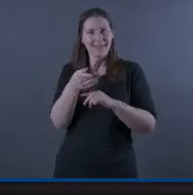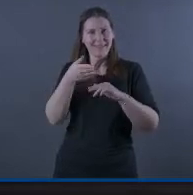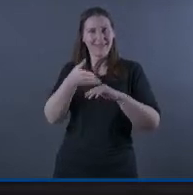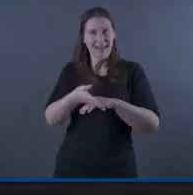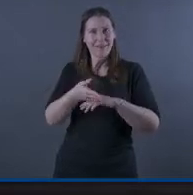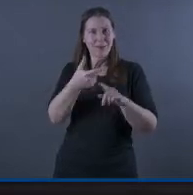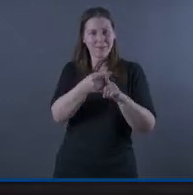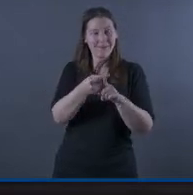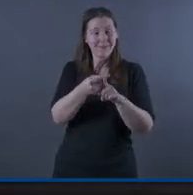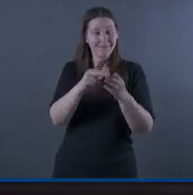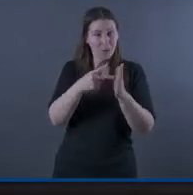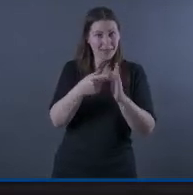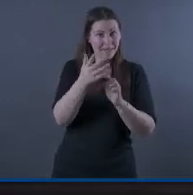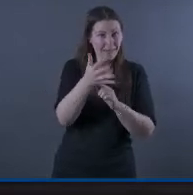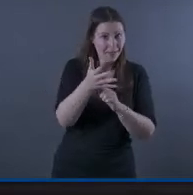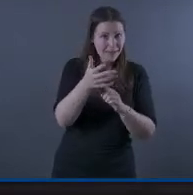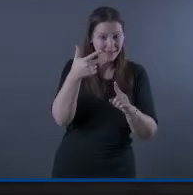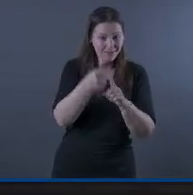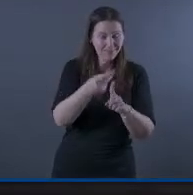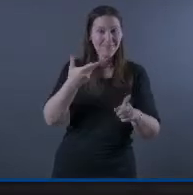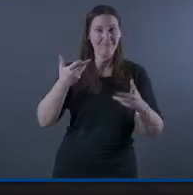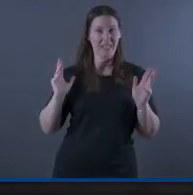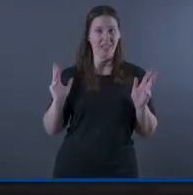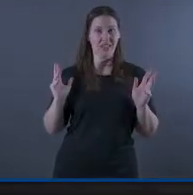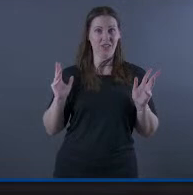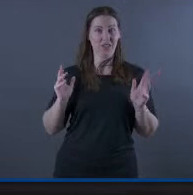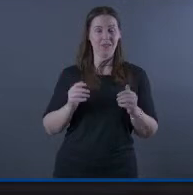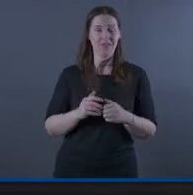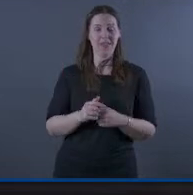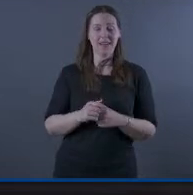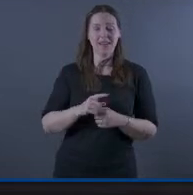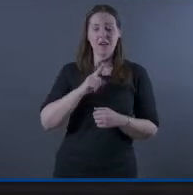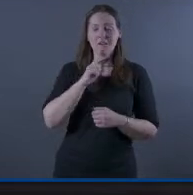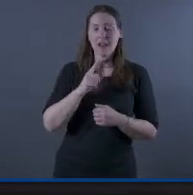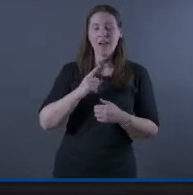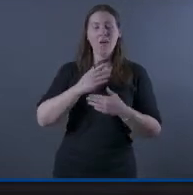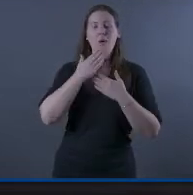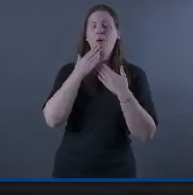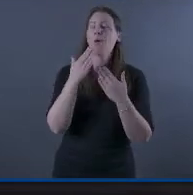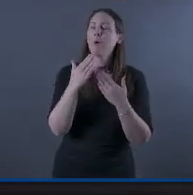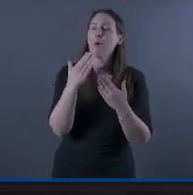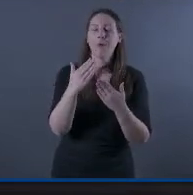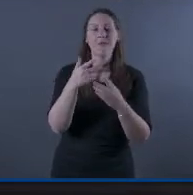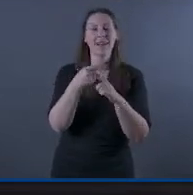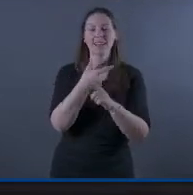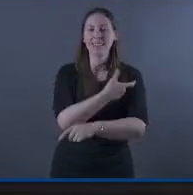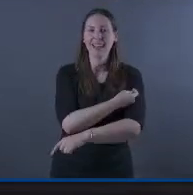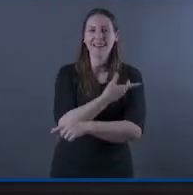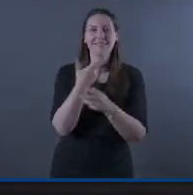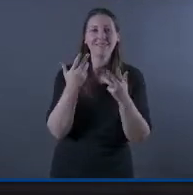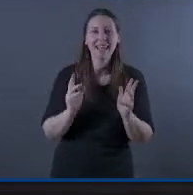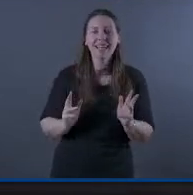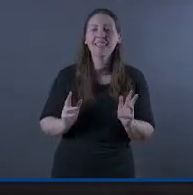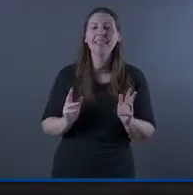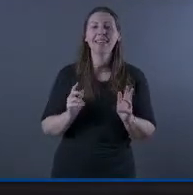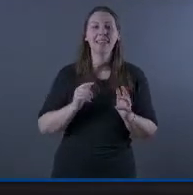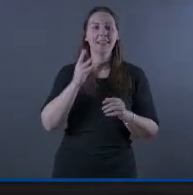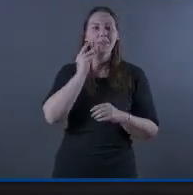that they just felt so grateful to be vaccinated and thought the experience was just wonderful. That staff was very helpful and wonderful.